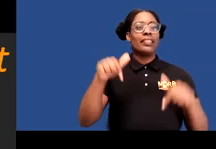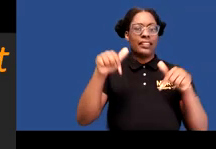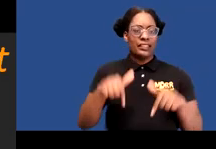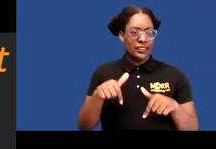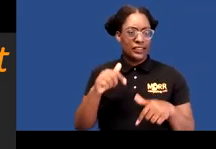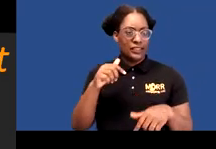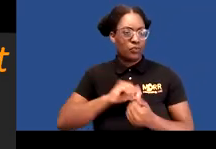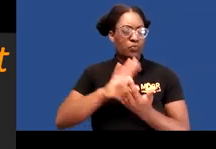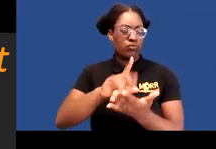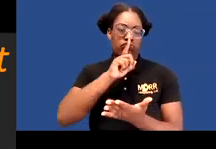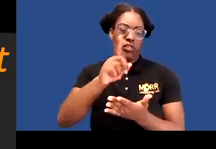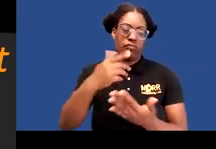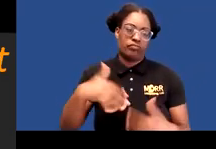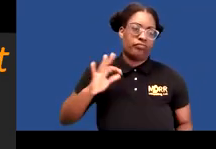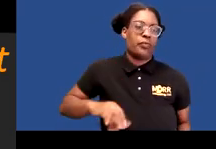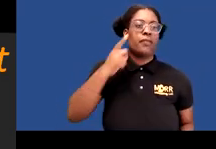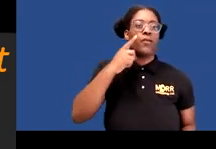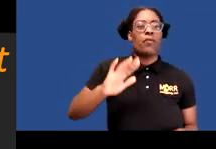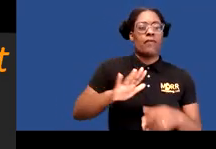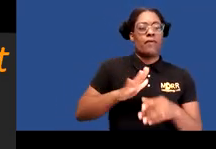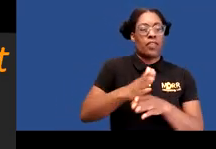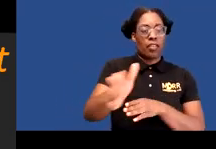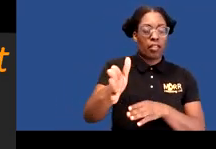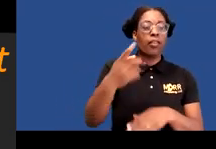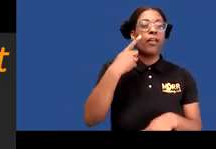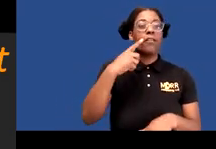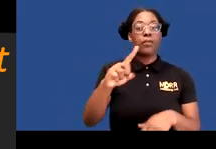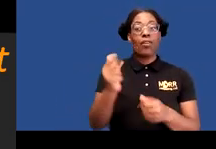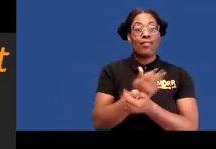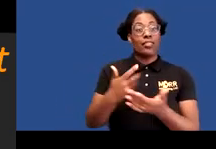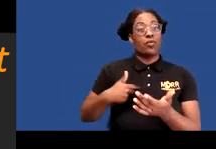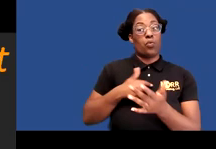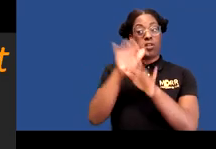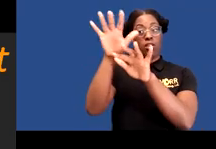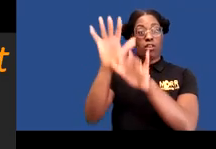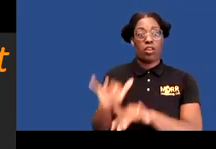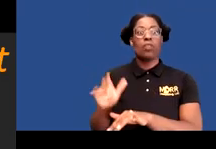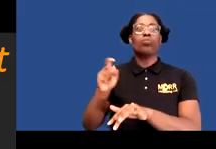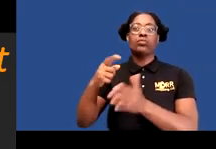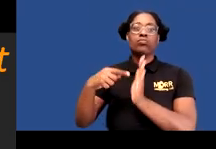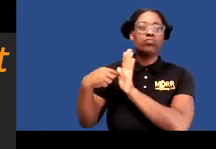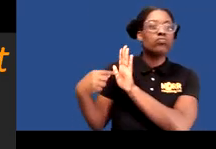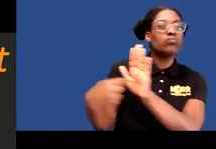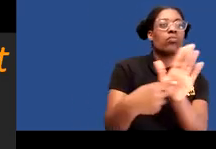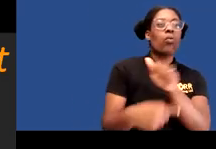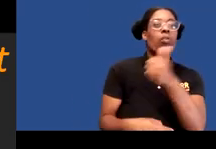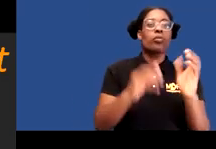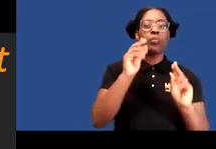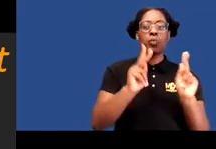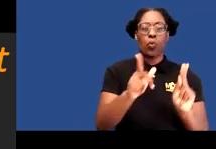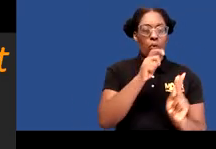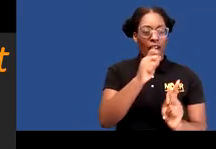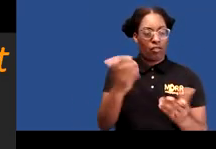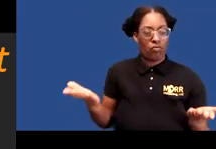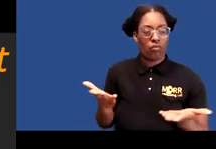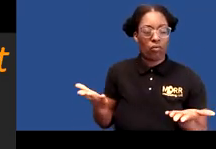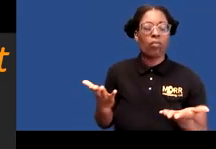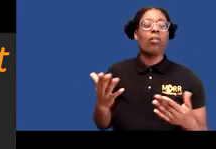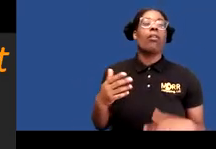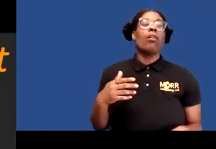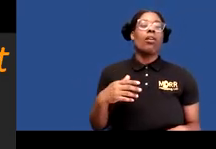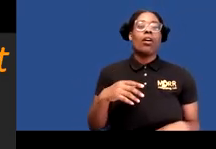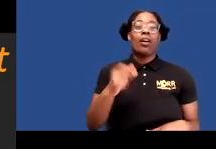for these insights to be represented anonymously and in aggregate for the larger field.